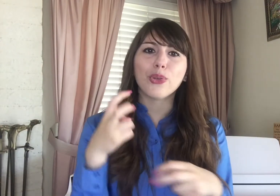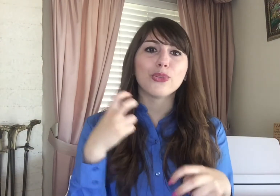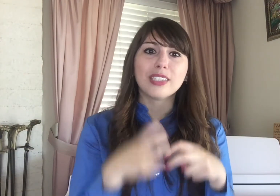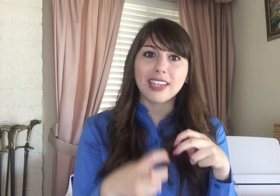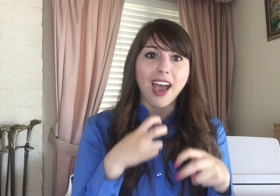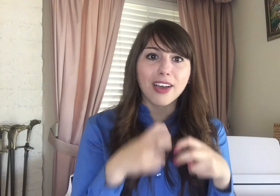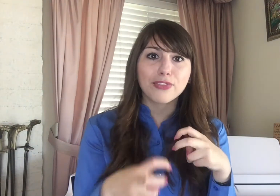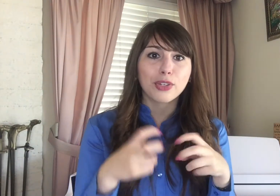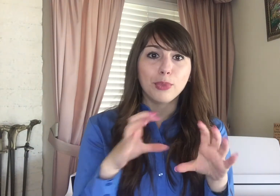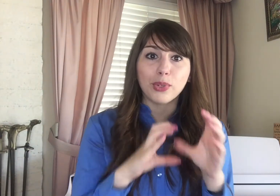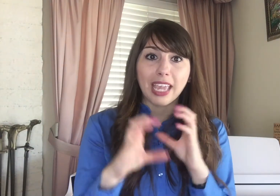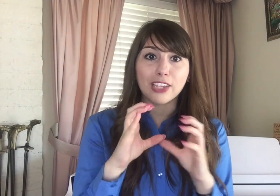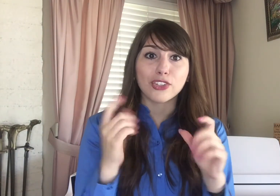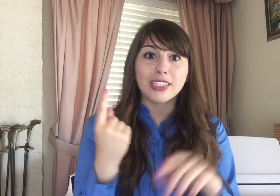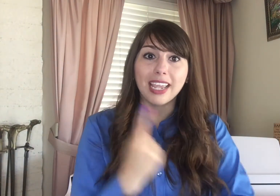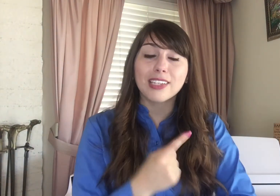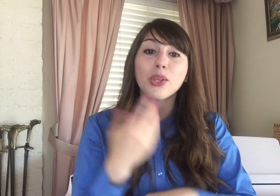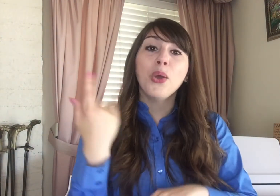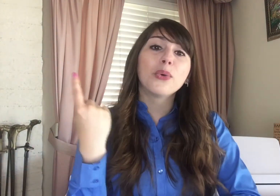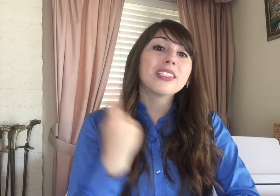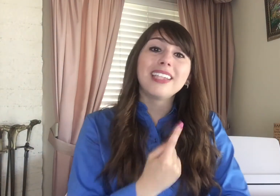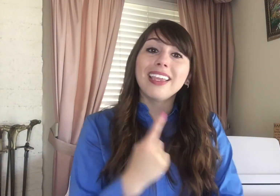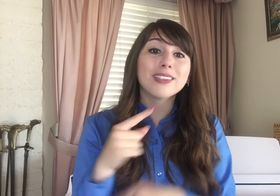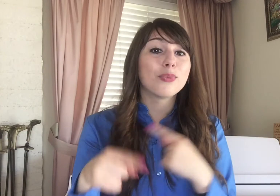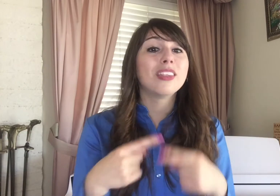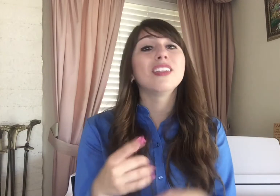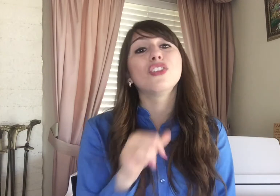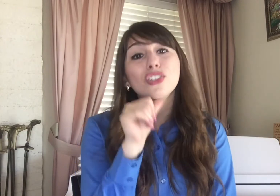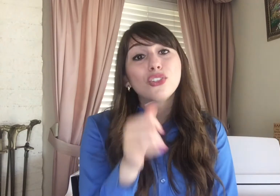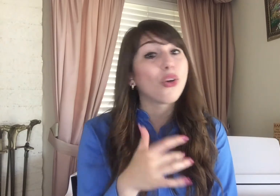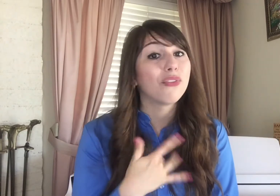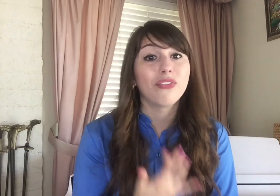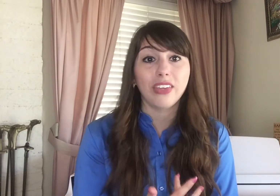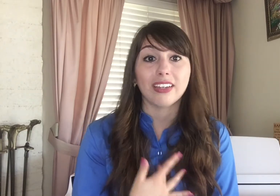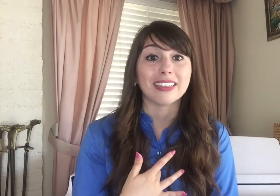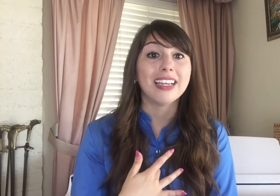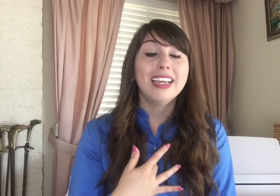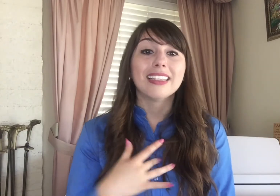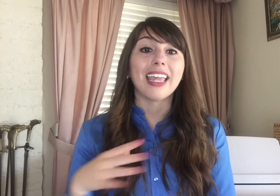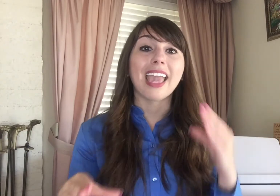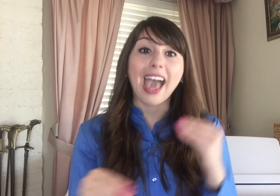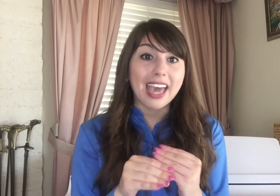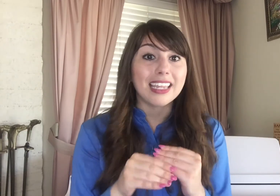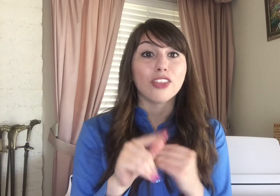those tough communication days or days when they just don't feel like adding